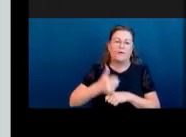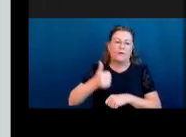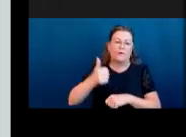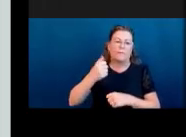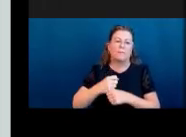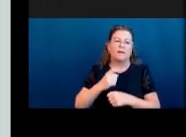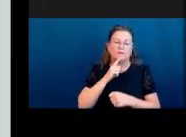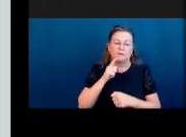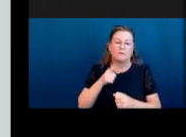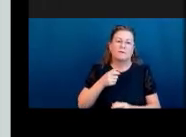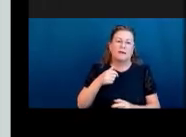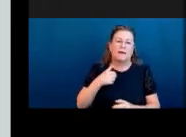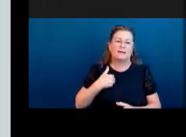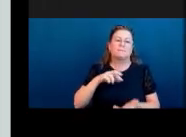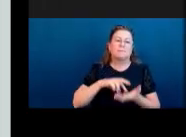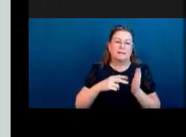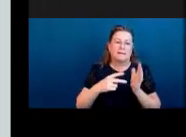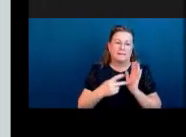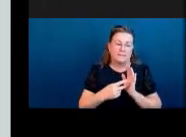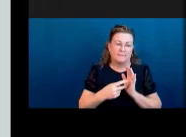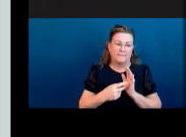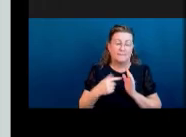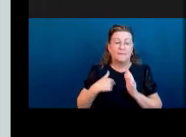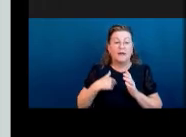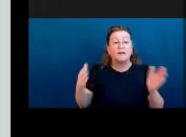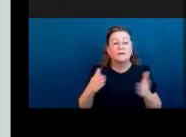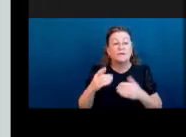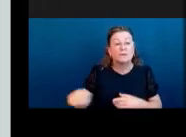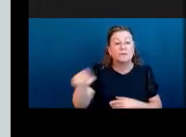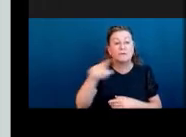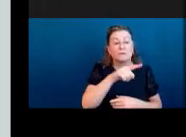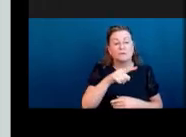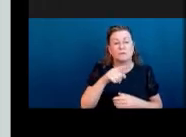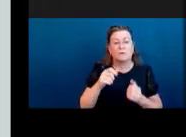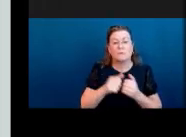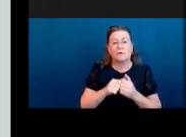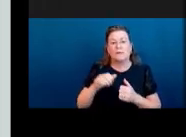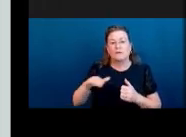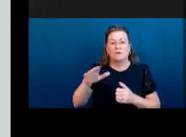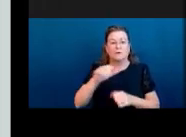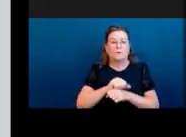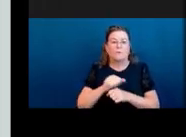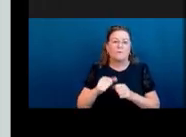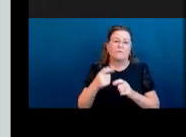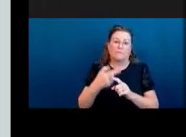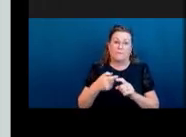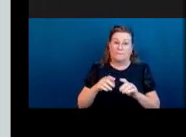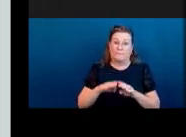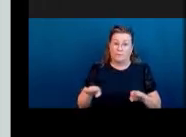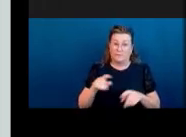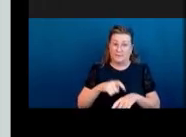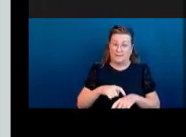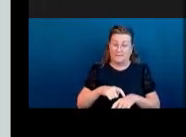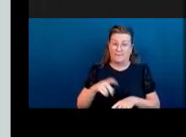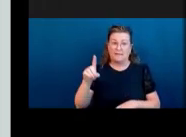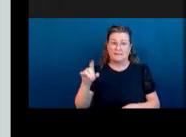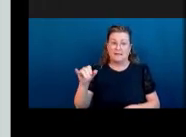meaningful. And I encourage you with the children that you work with, and this comes from floor time, which is dir development,